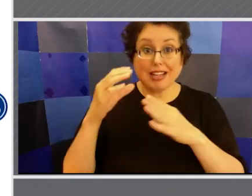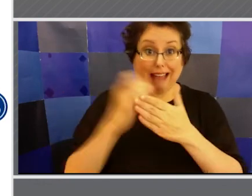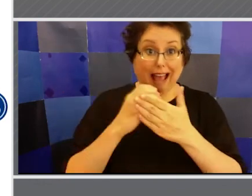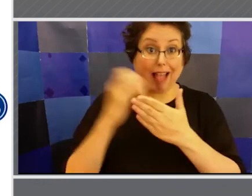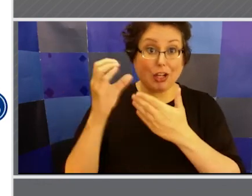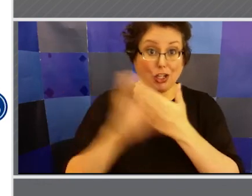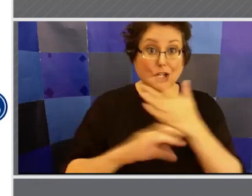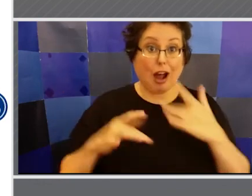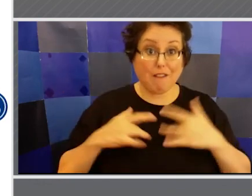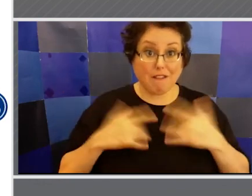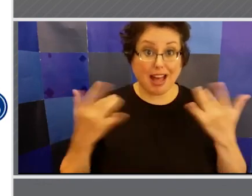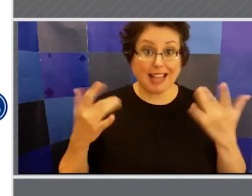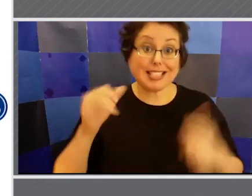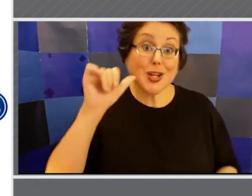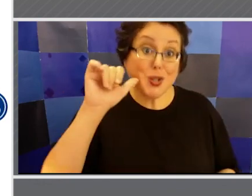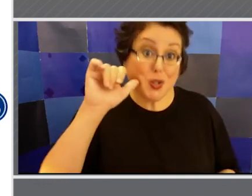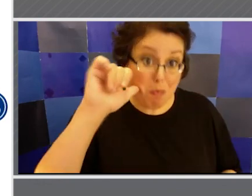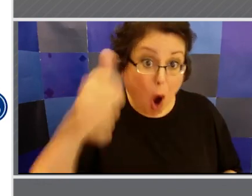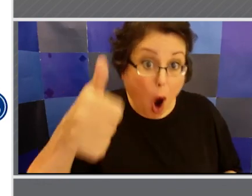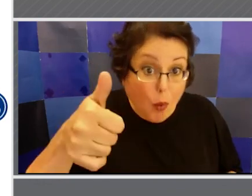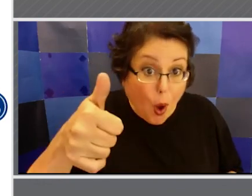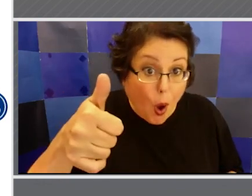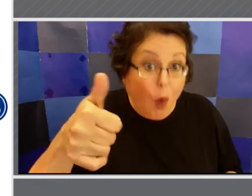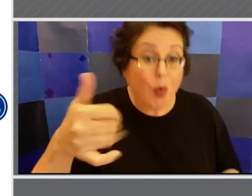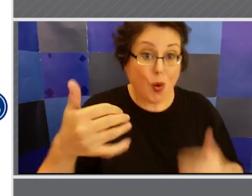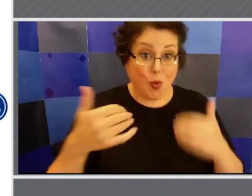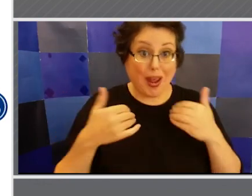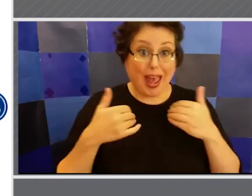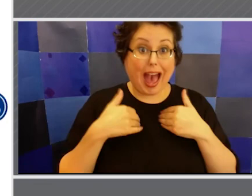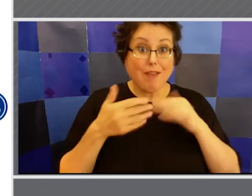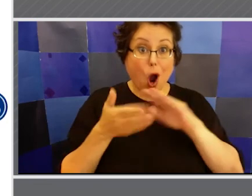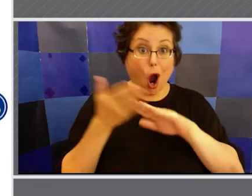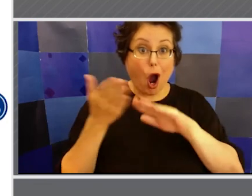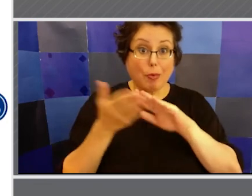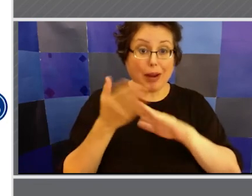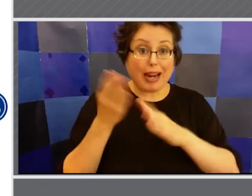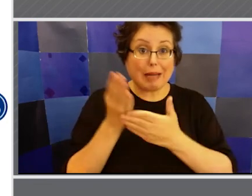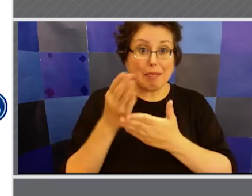hope you all are going to tune in to the operating budget forums so similar to the capital budget